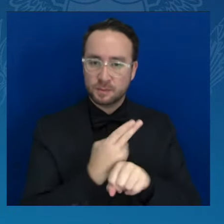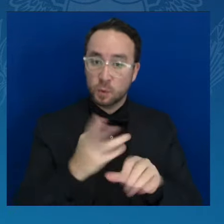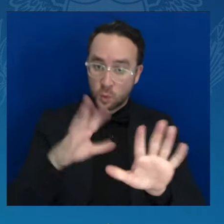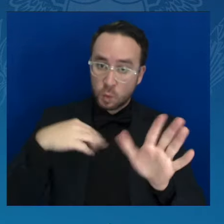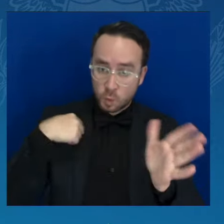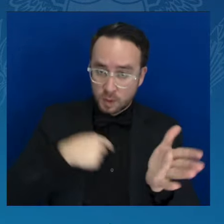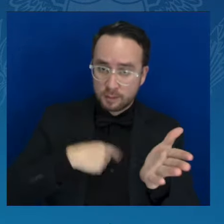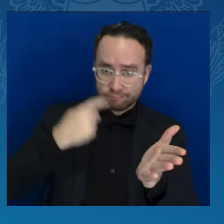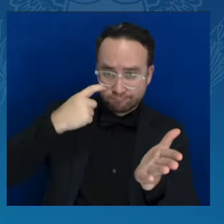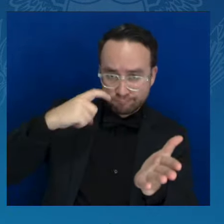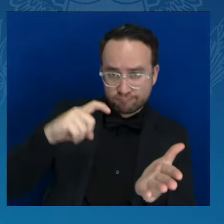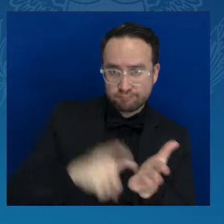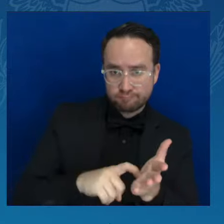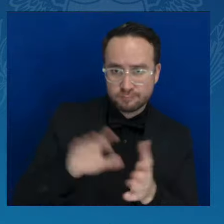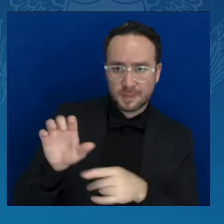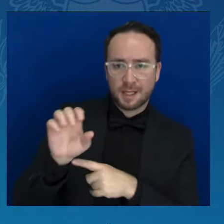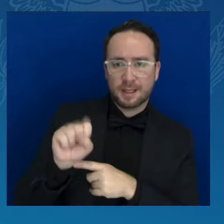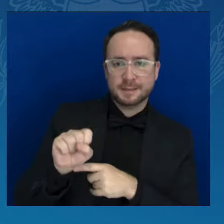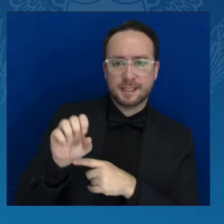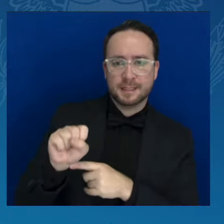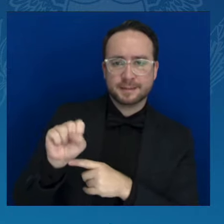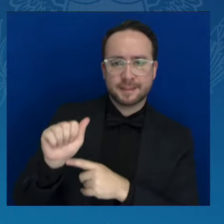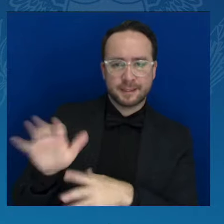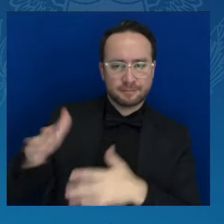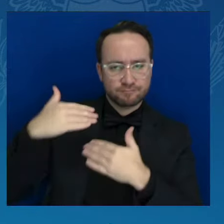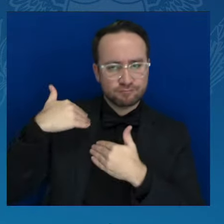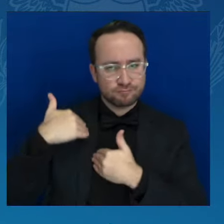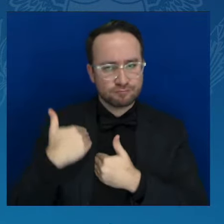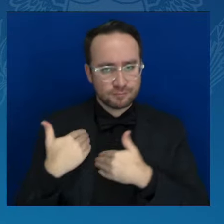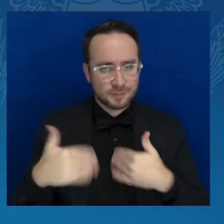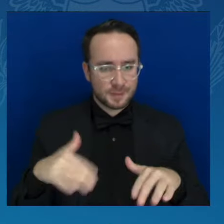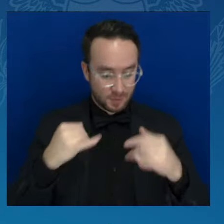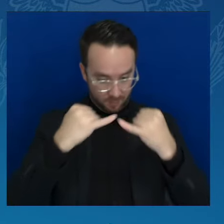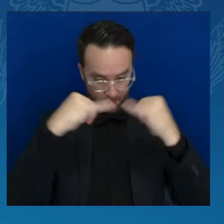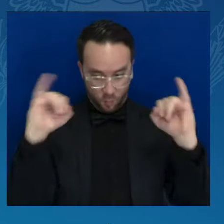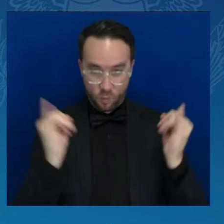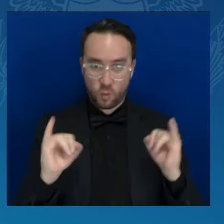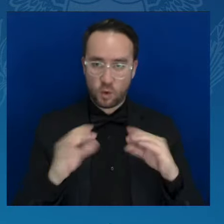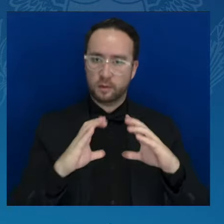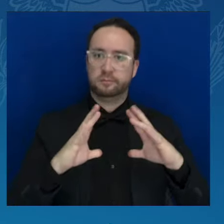that promotes safety, that enables and expands civil and commercial use of space.